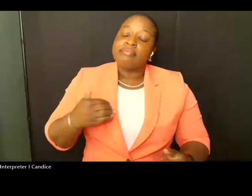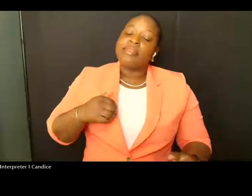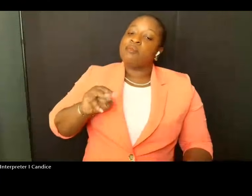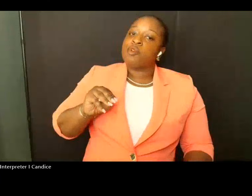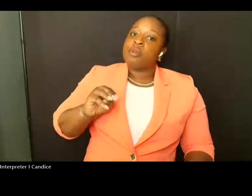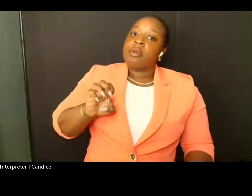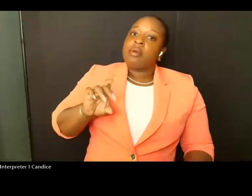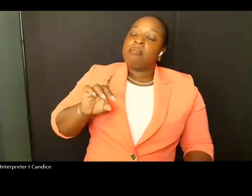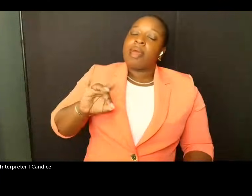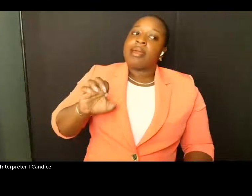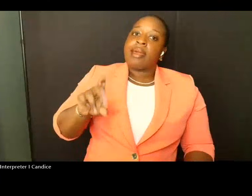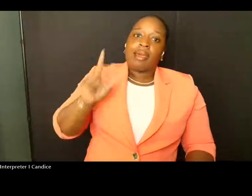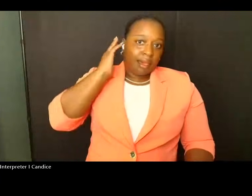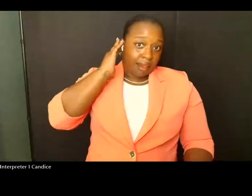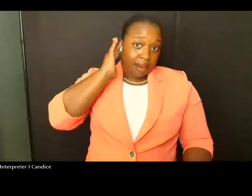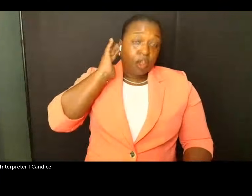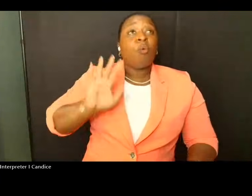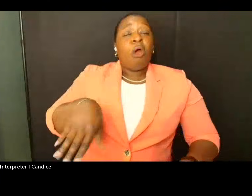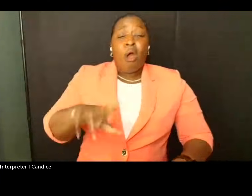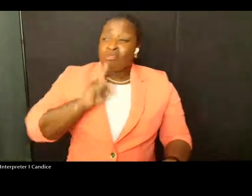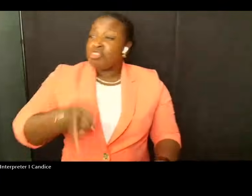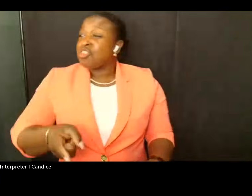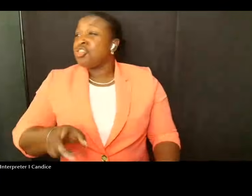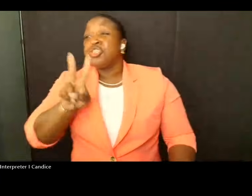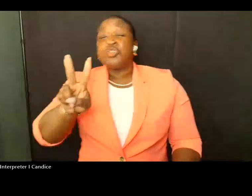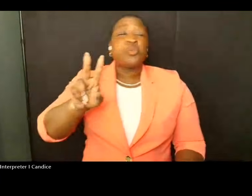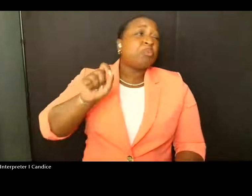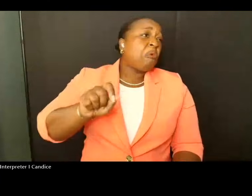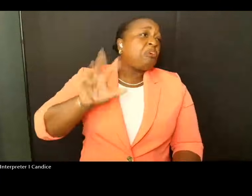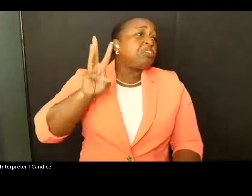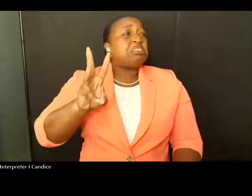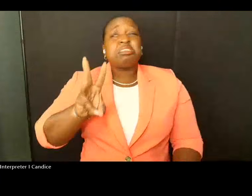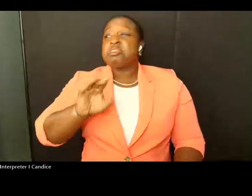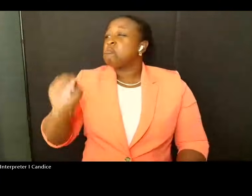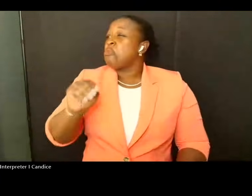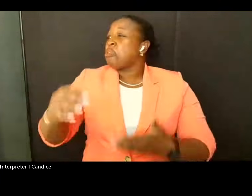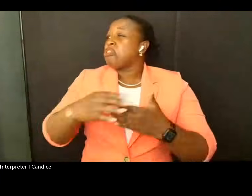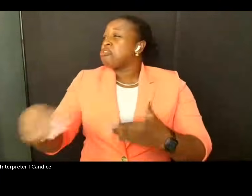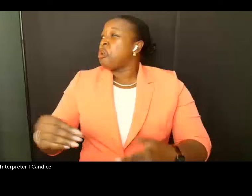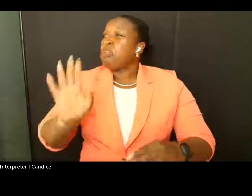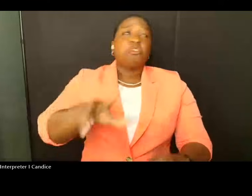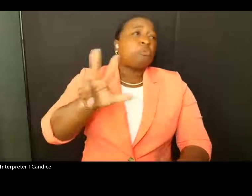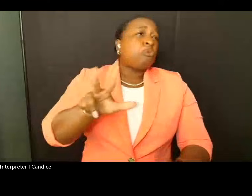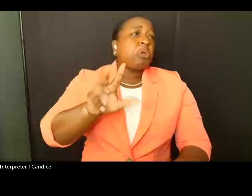they not just going to fork out $2.6 or $3 million for a drug treatment.